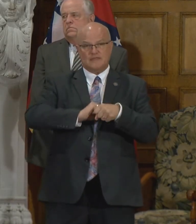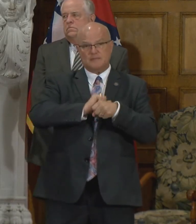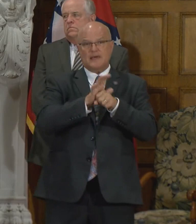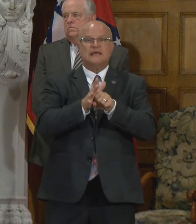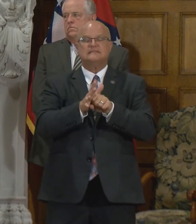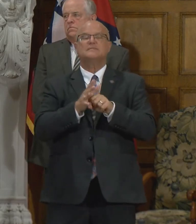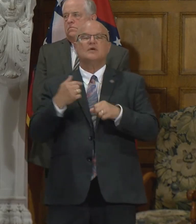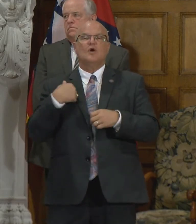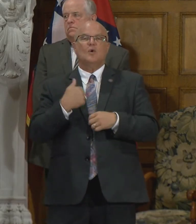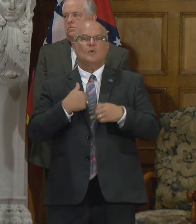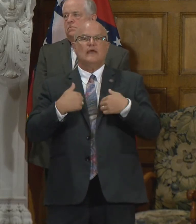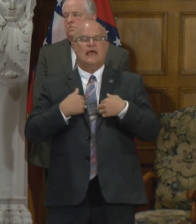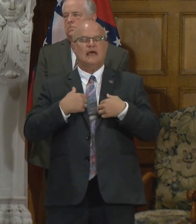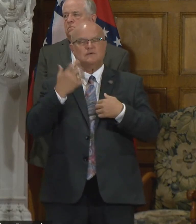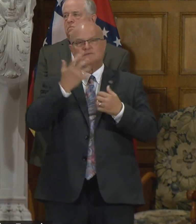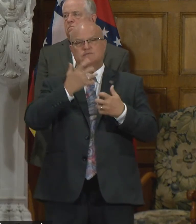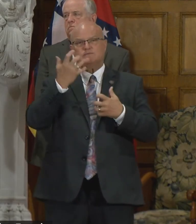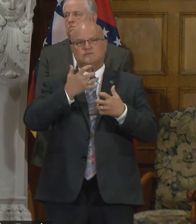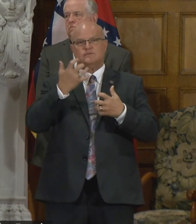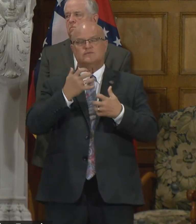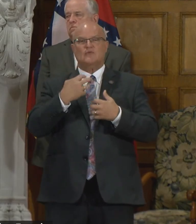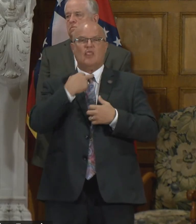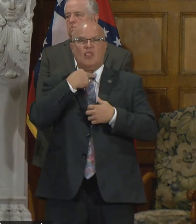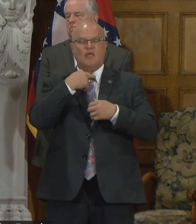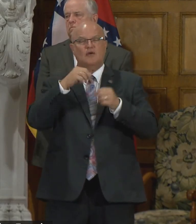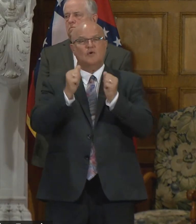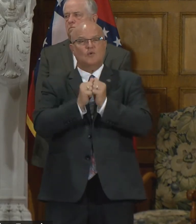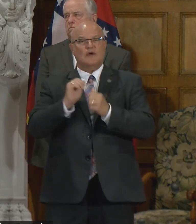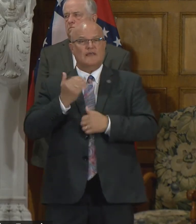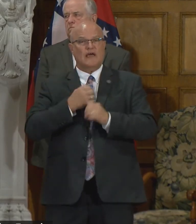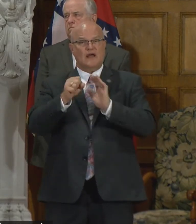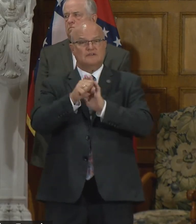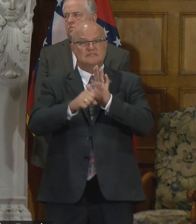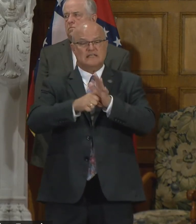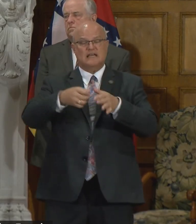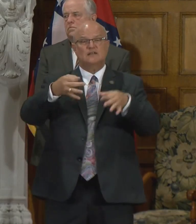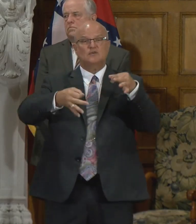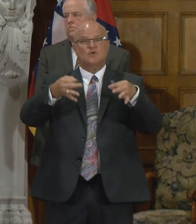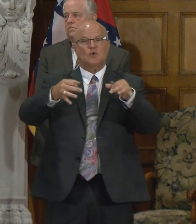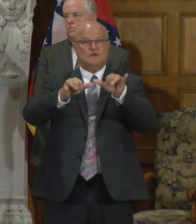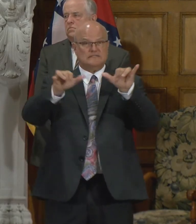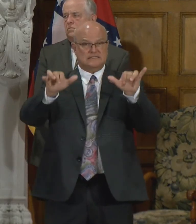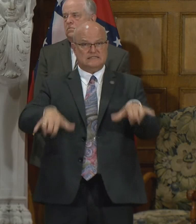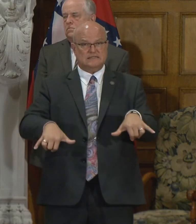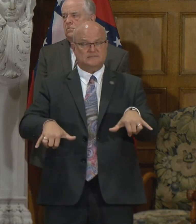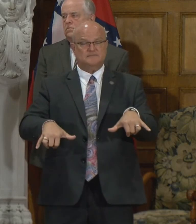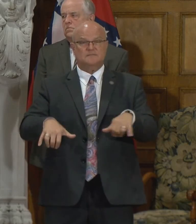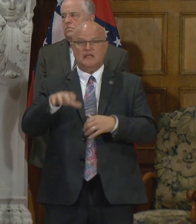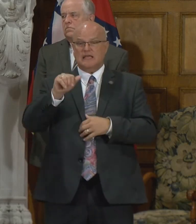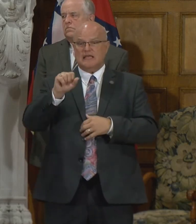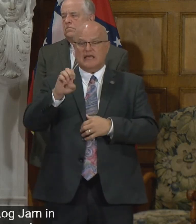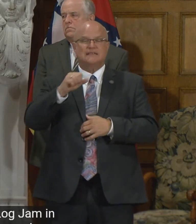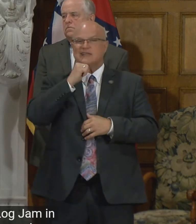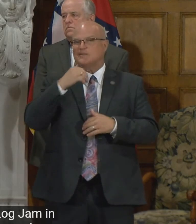We had an incredible logjam in our state court system and so cases were not being processed.